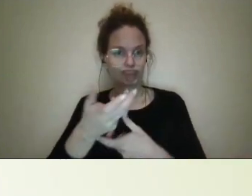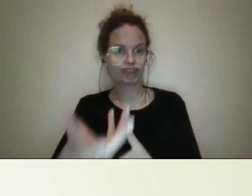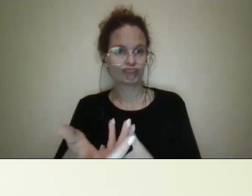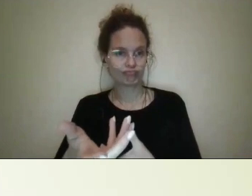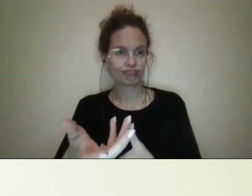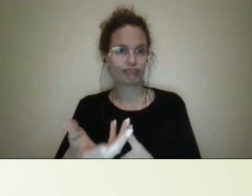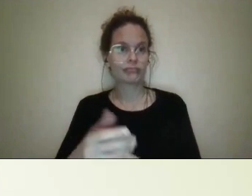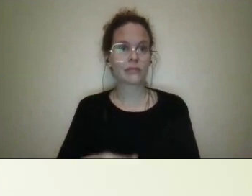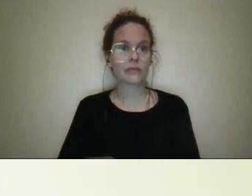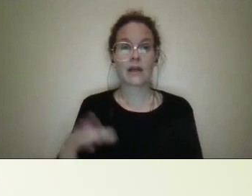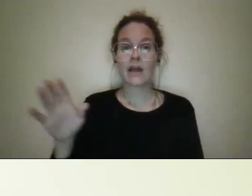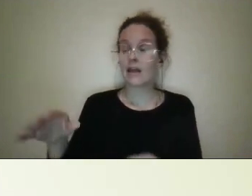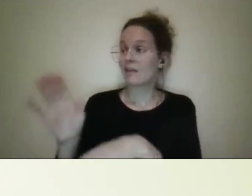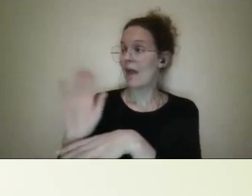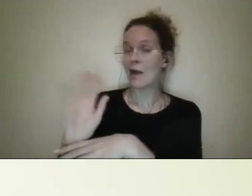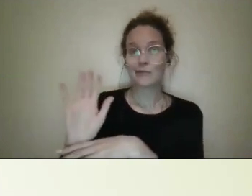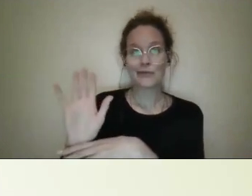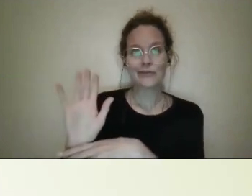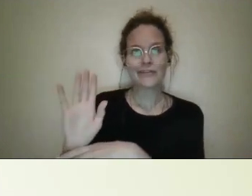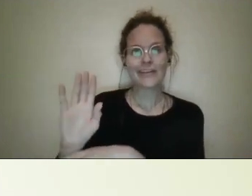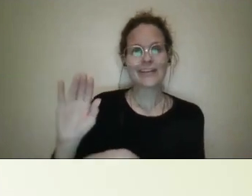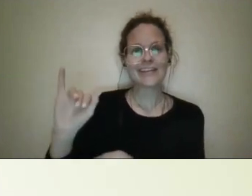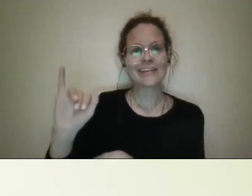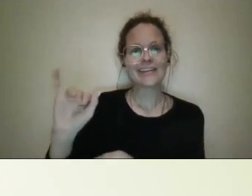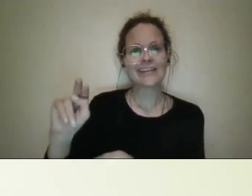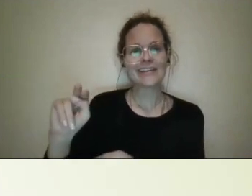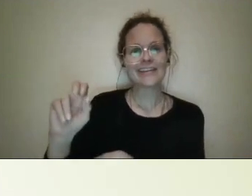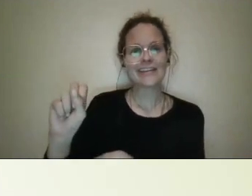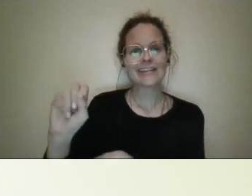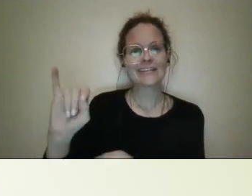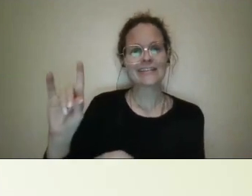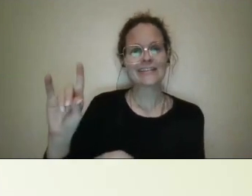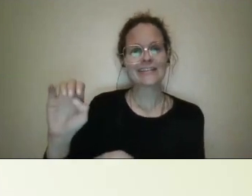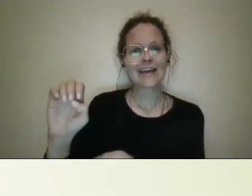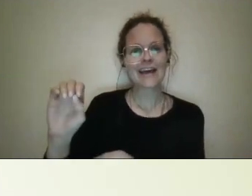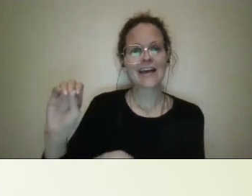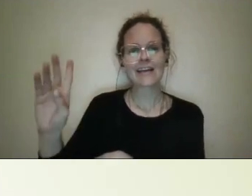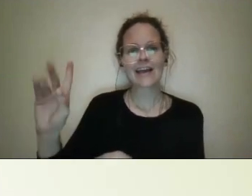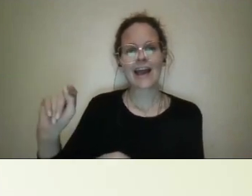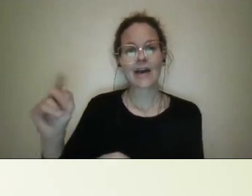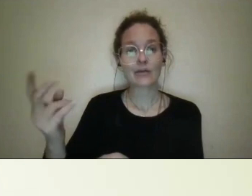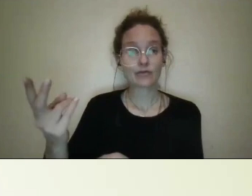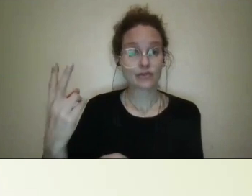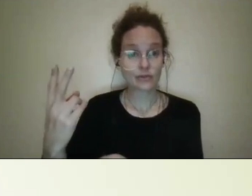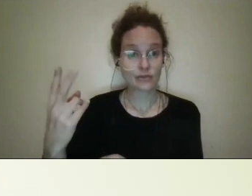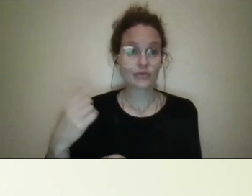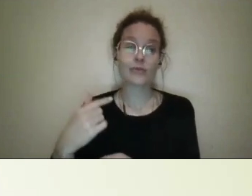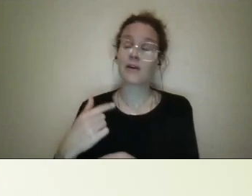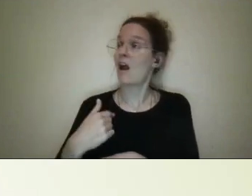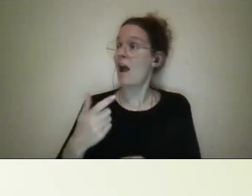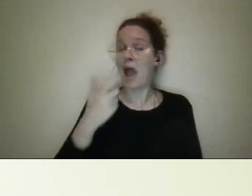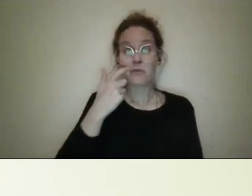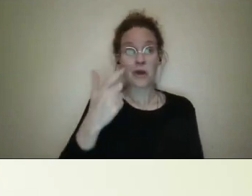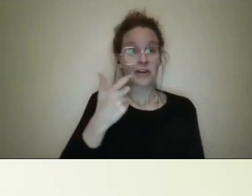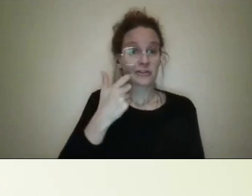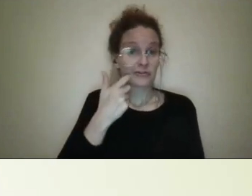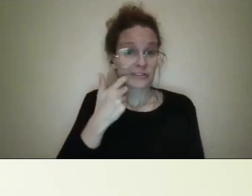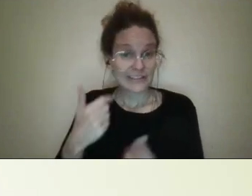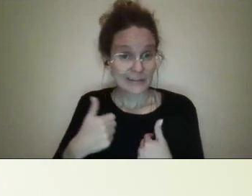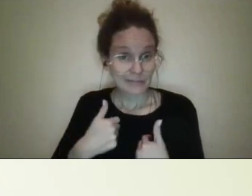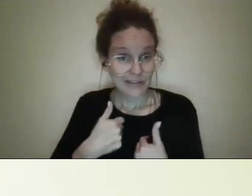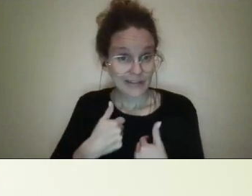there's that big movie Inside Out 2. I've seen a lot of kids, I went just recently - emotions and